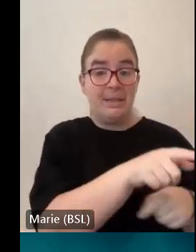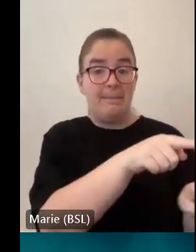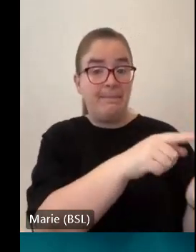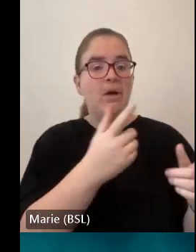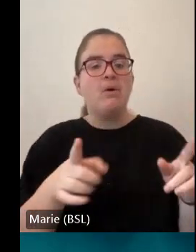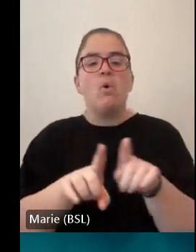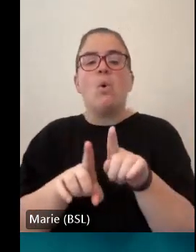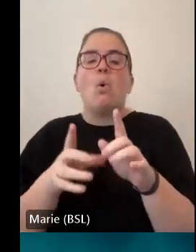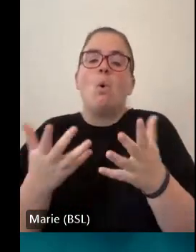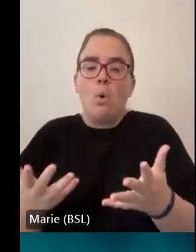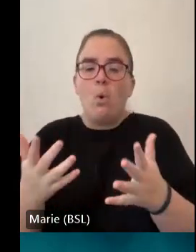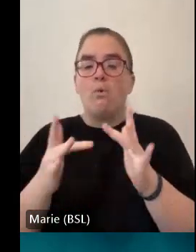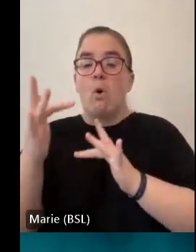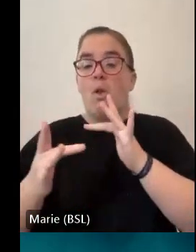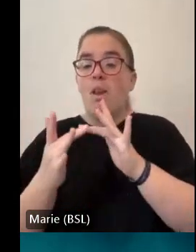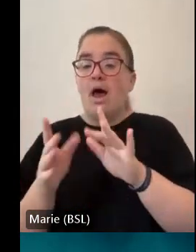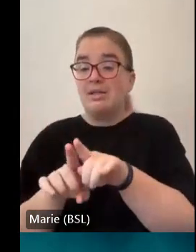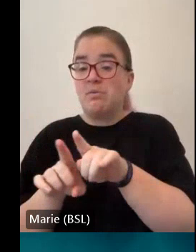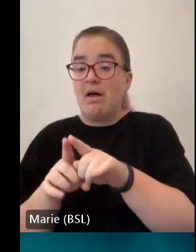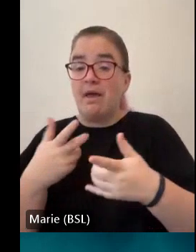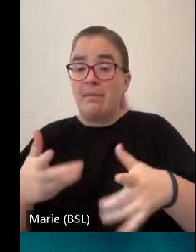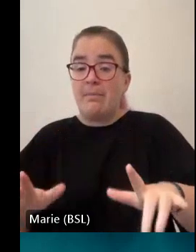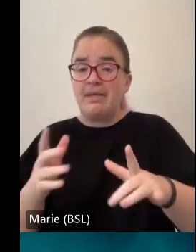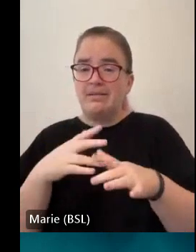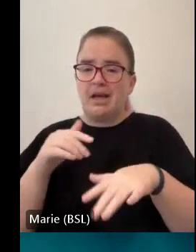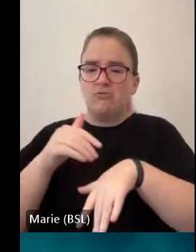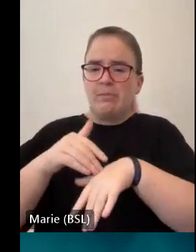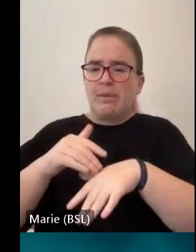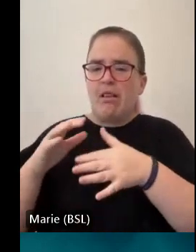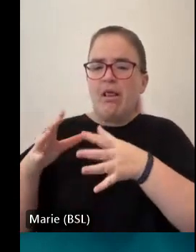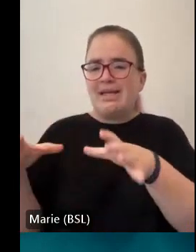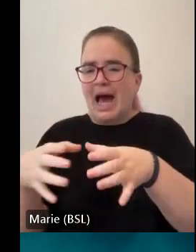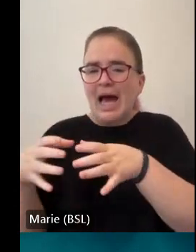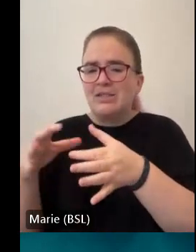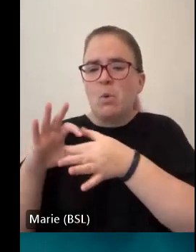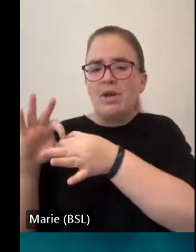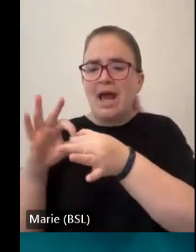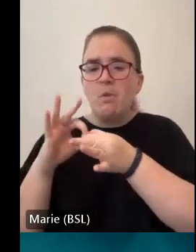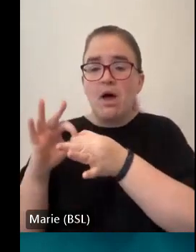operating in criminal gangs and networks and we've seen we don't catch them all.